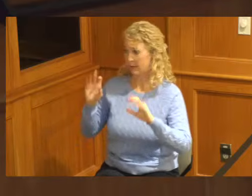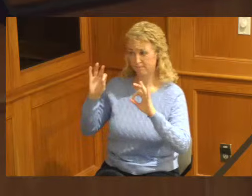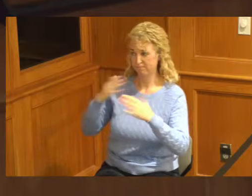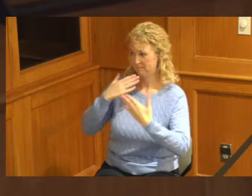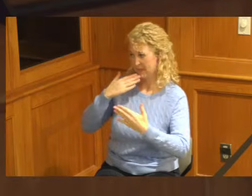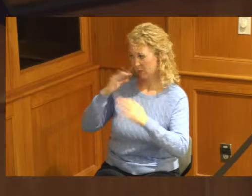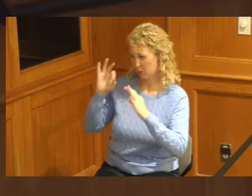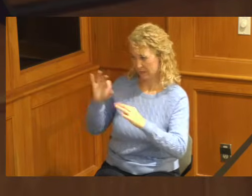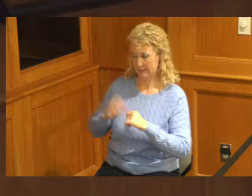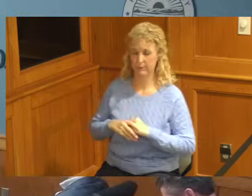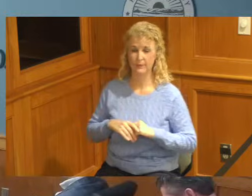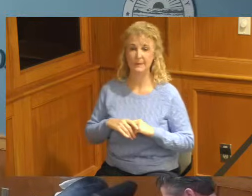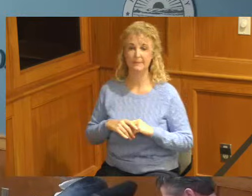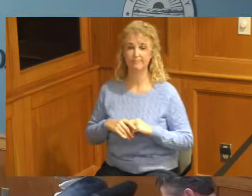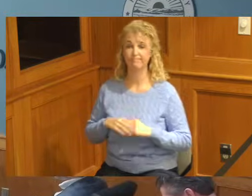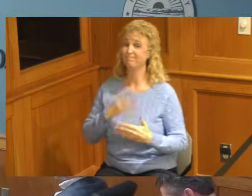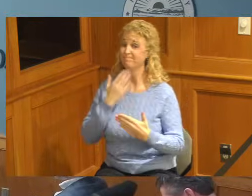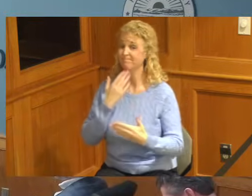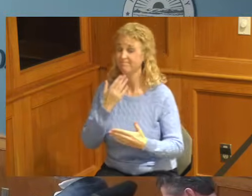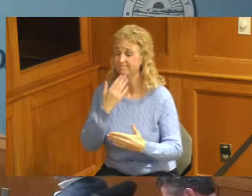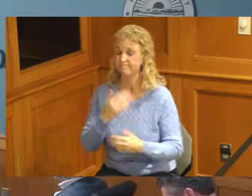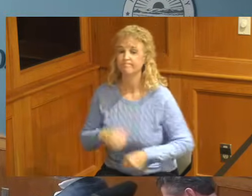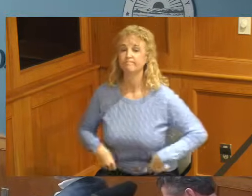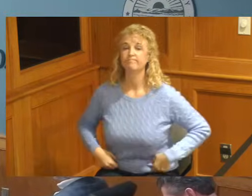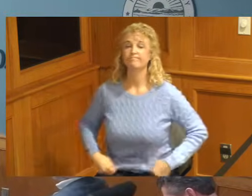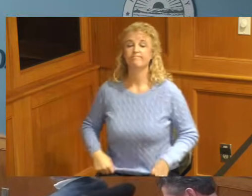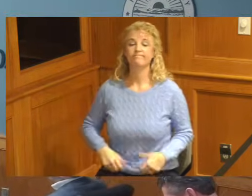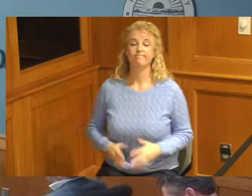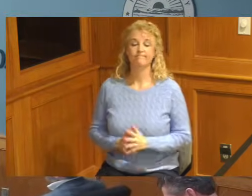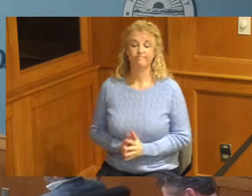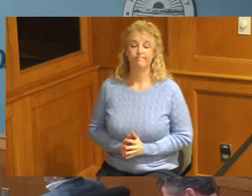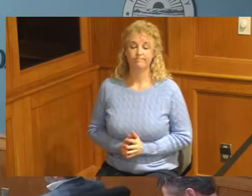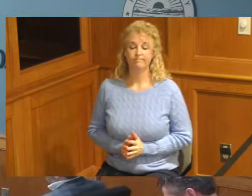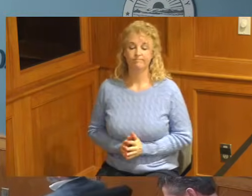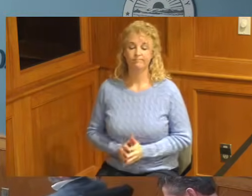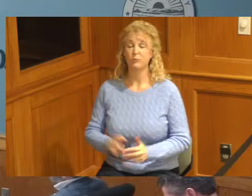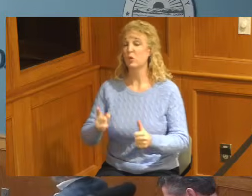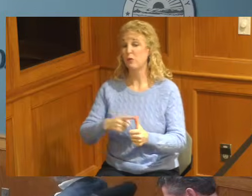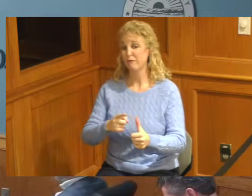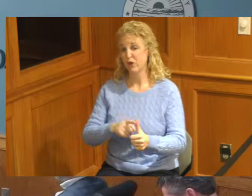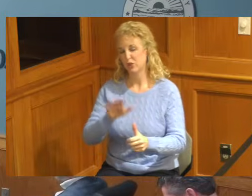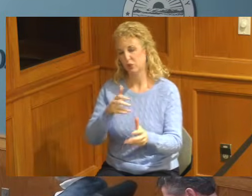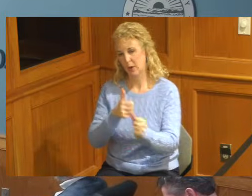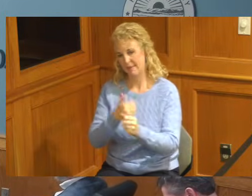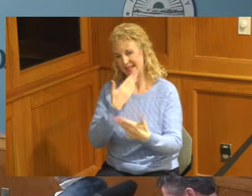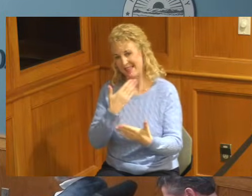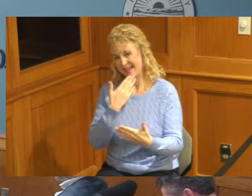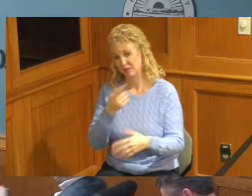you. Thank you. just [clears throat] thank you for your update. And when you say you're hoping for